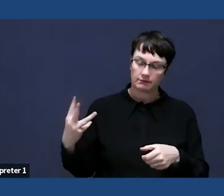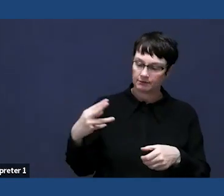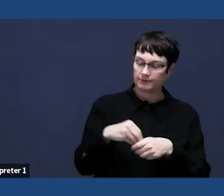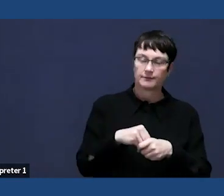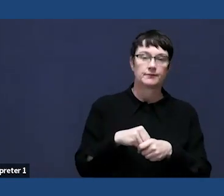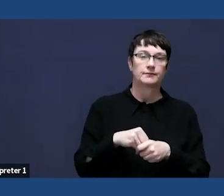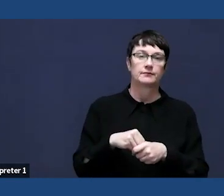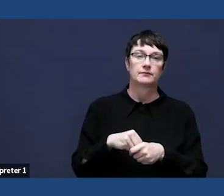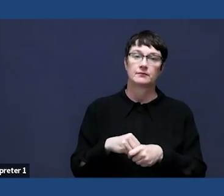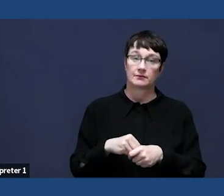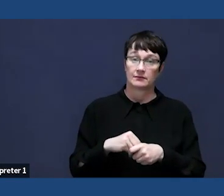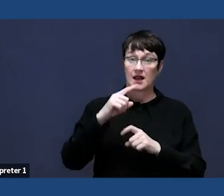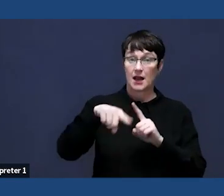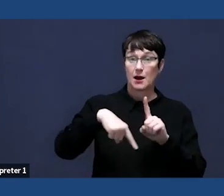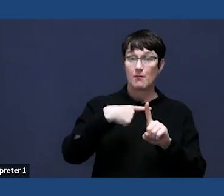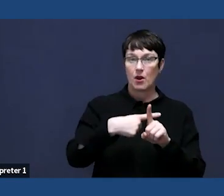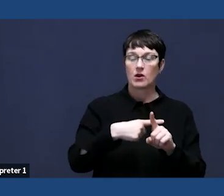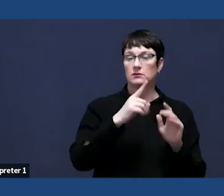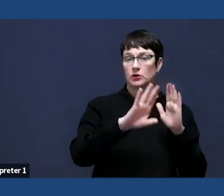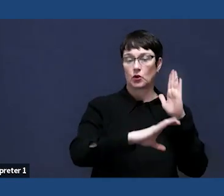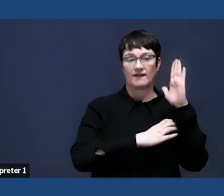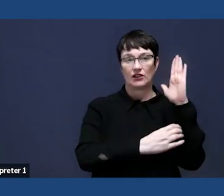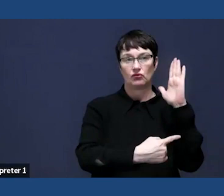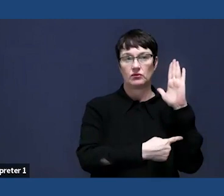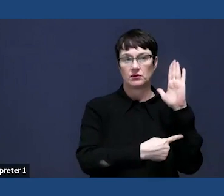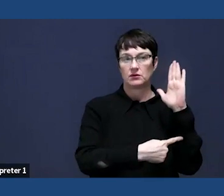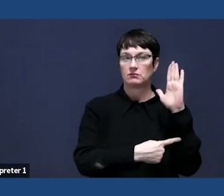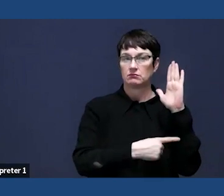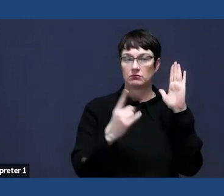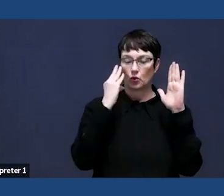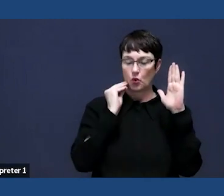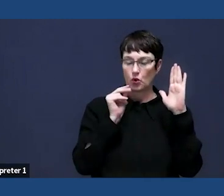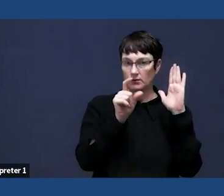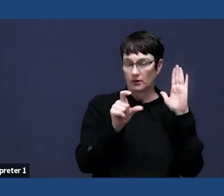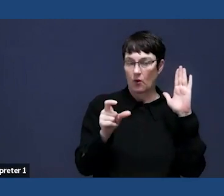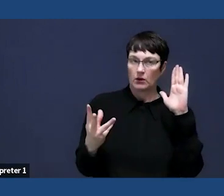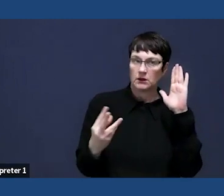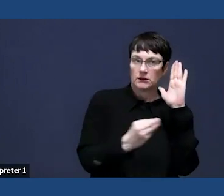I want to say, I want to thank Frances West who will be sharing a committee on older persons